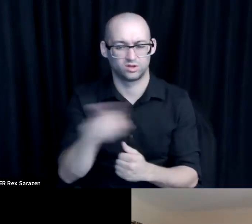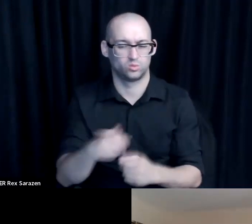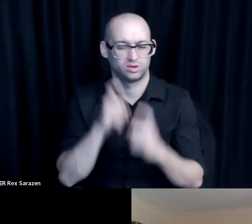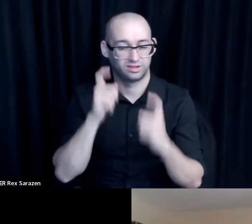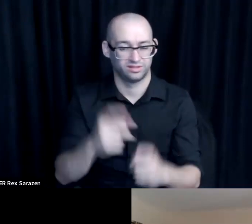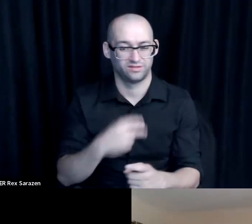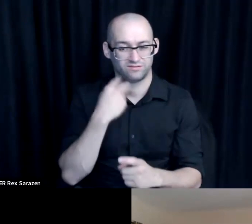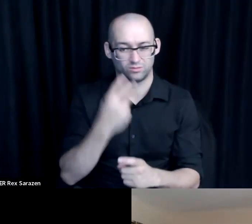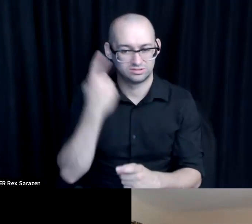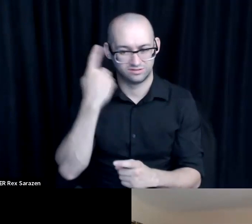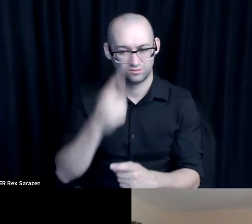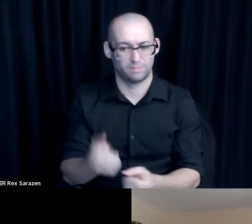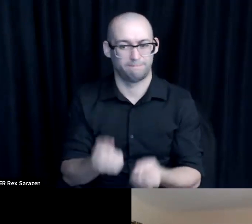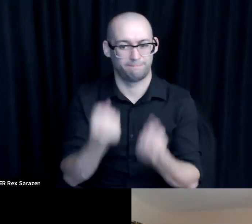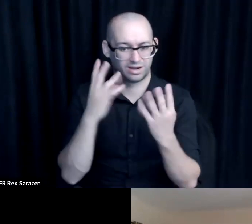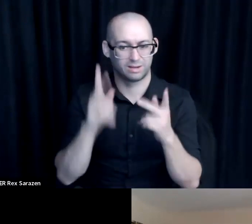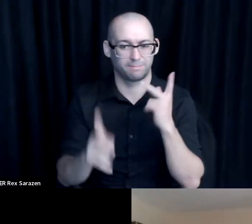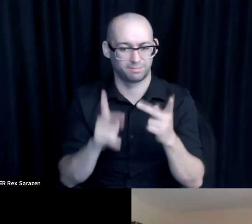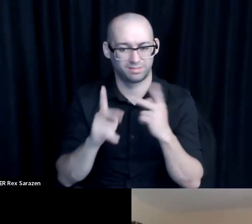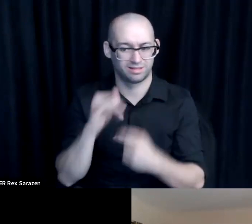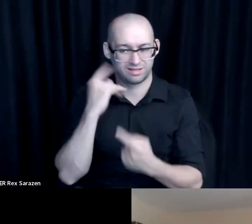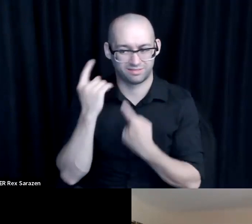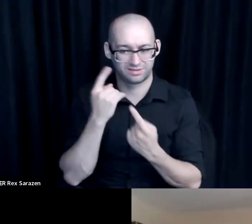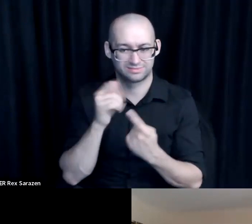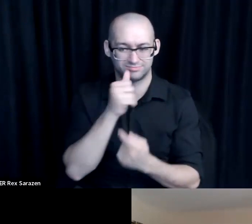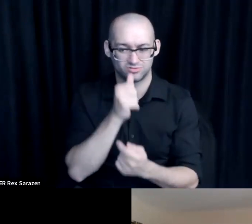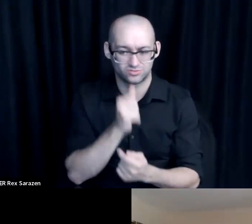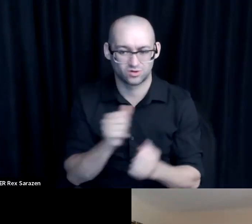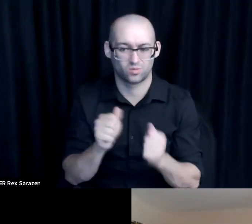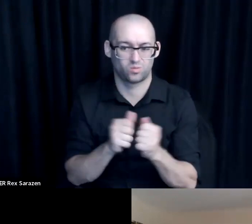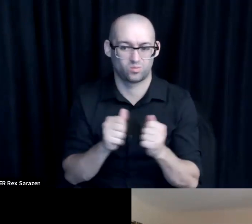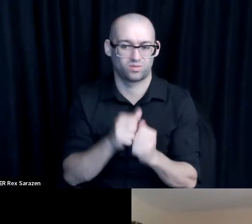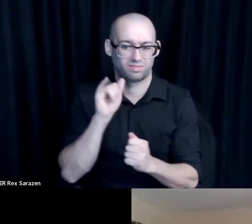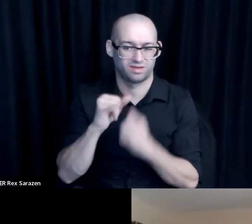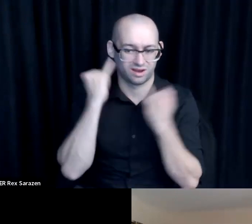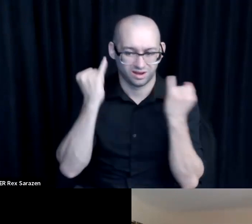I think a lot of folks that have been wrestling with this idea of of how do we embed digital